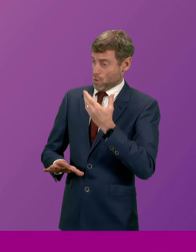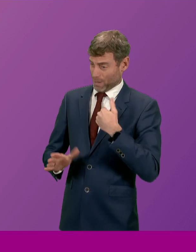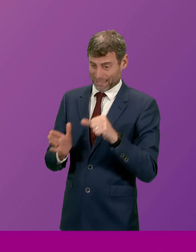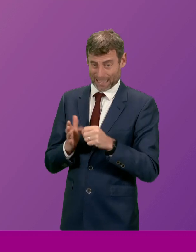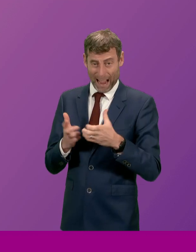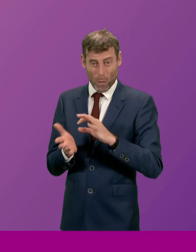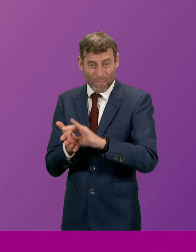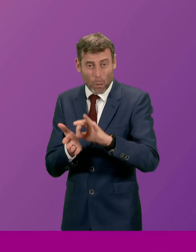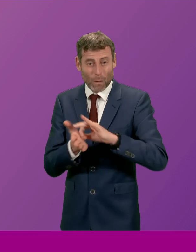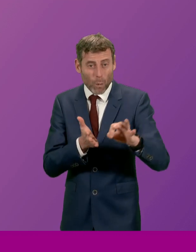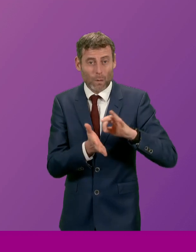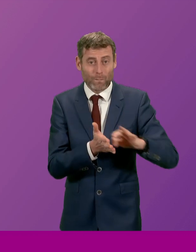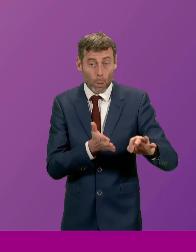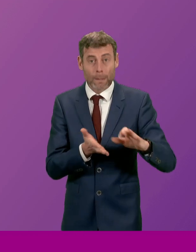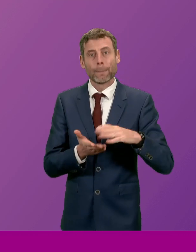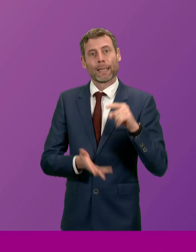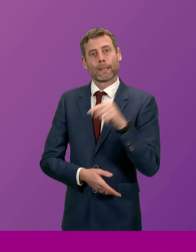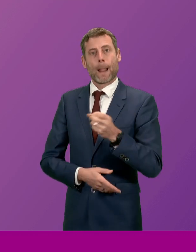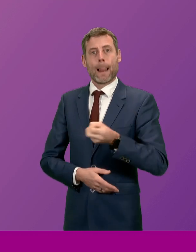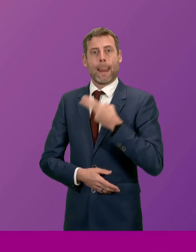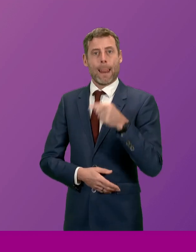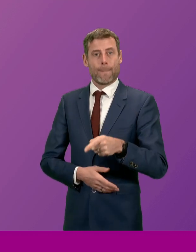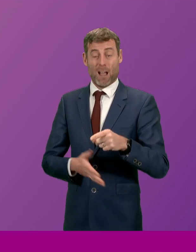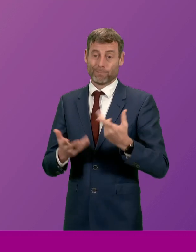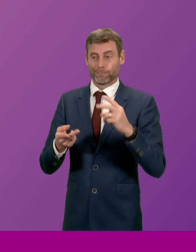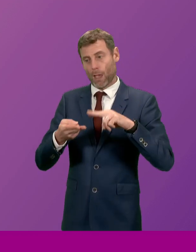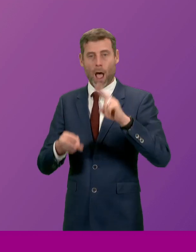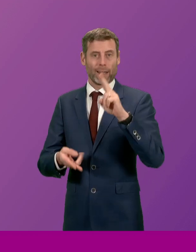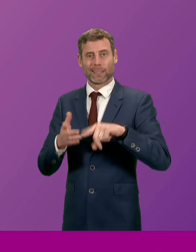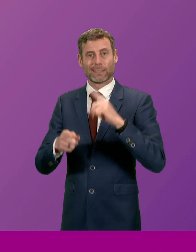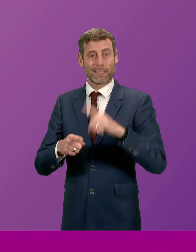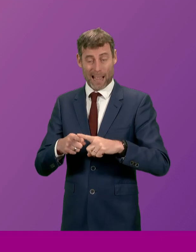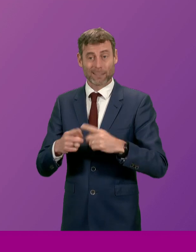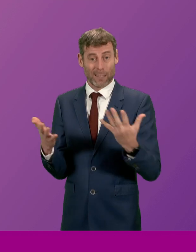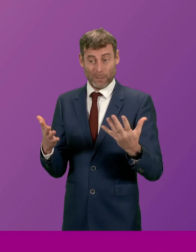short-sighted and harmful the Labour tax hike is. It is, in effect, a tax on jobs.